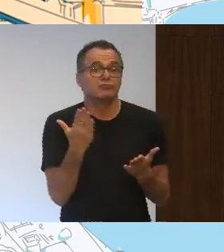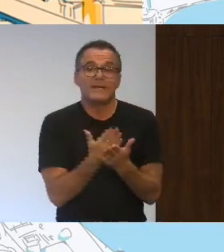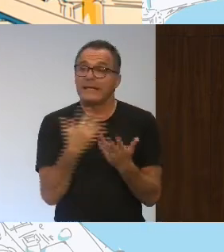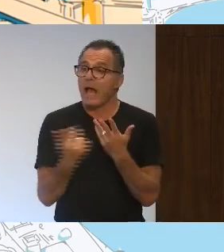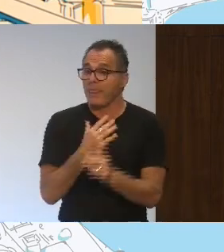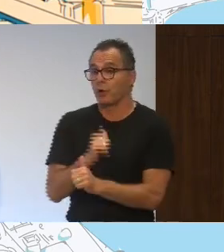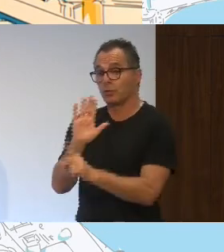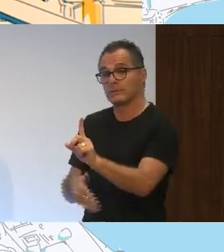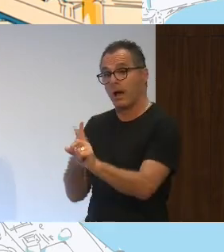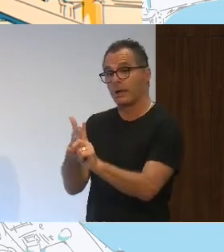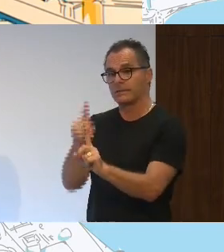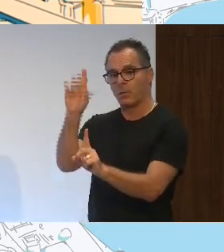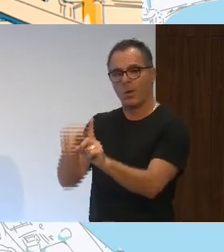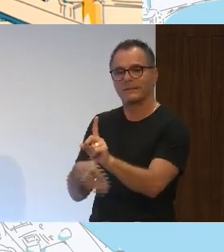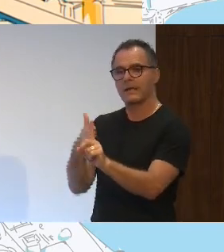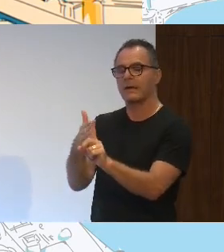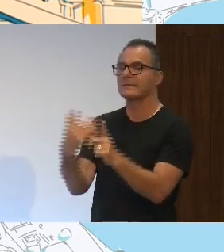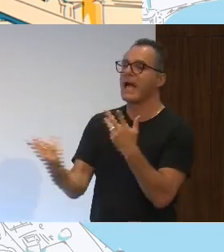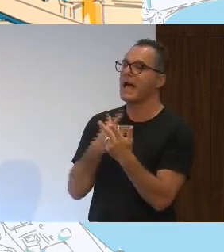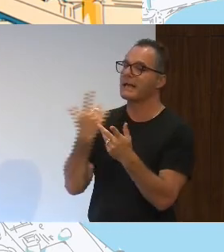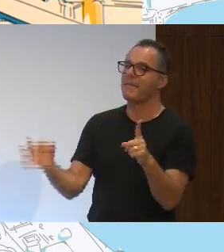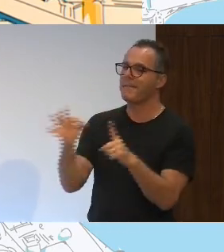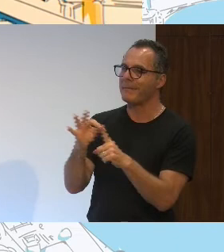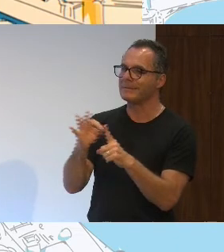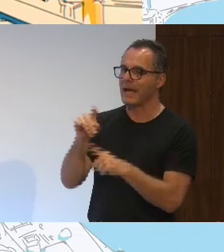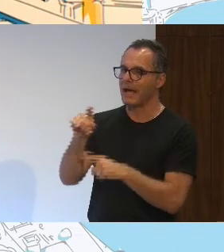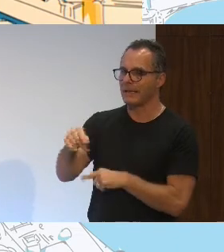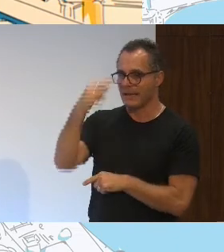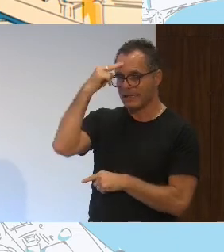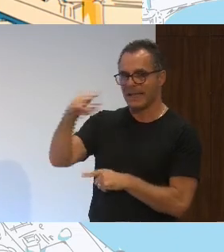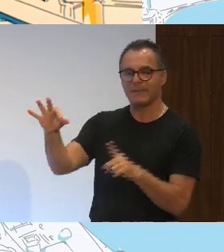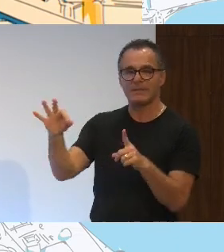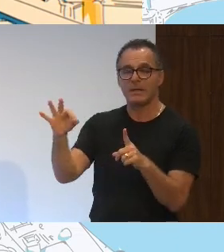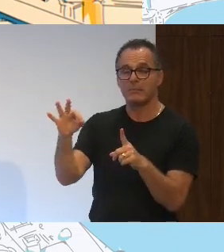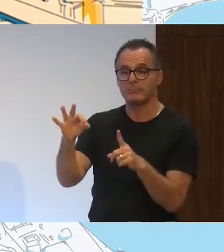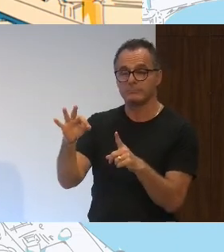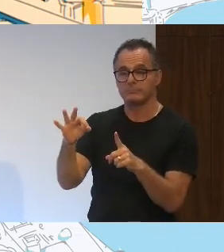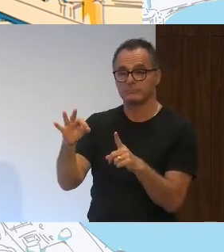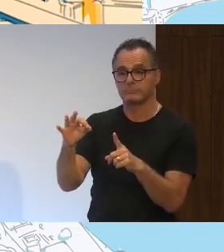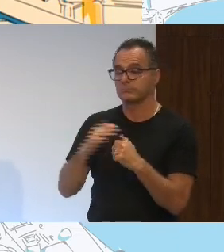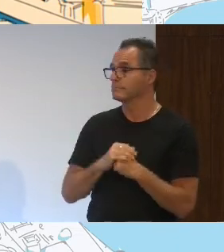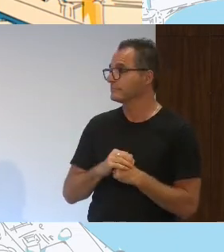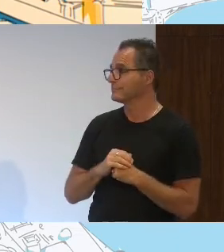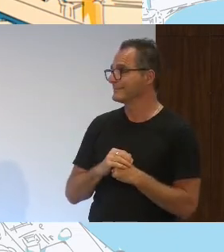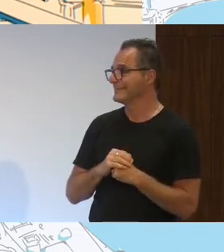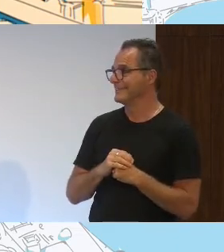There's one target, another peptide that's called pituitary adenylate cyclate activating polypeptide names are getting longer.